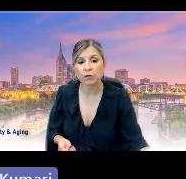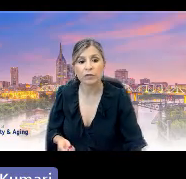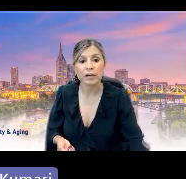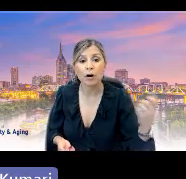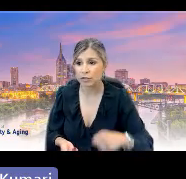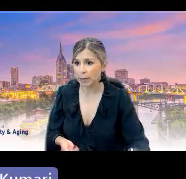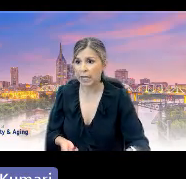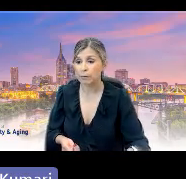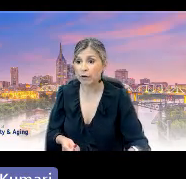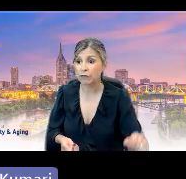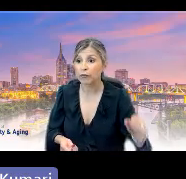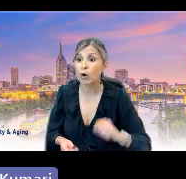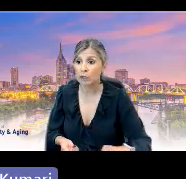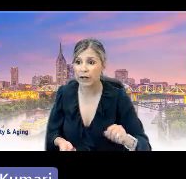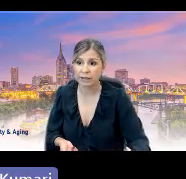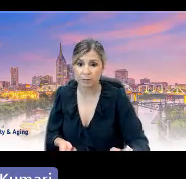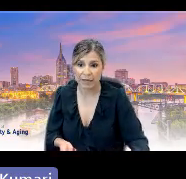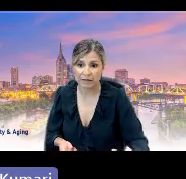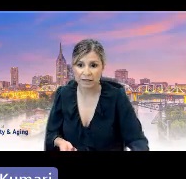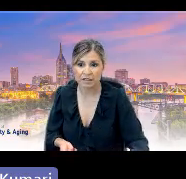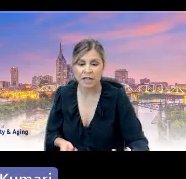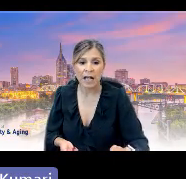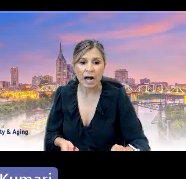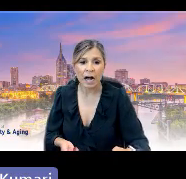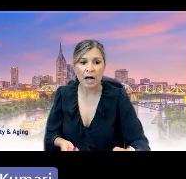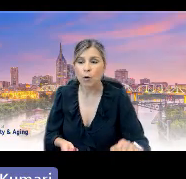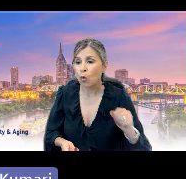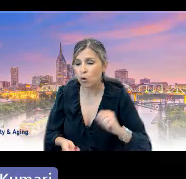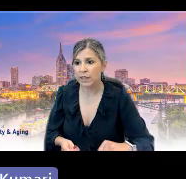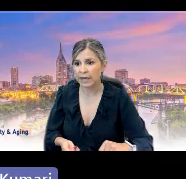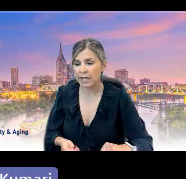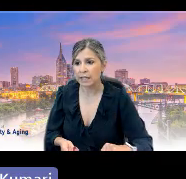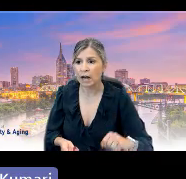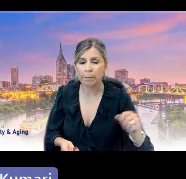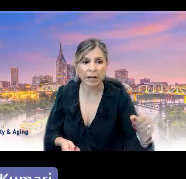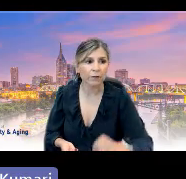can use a card to pay upfront for qualified expenses or they can pay for